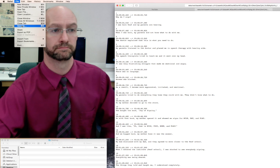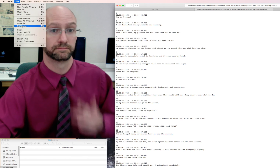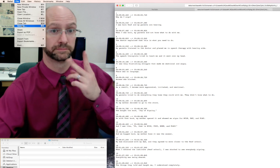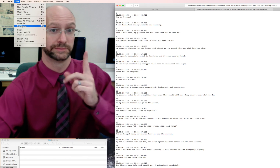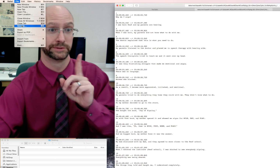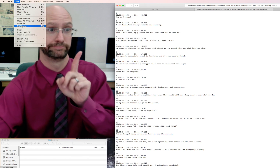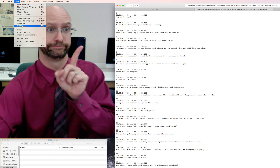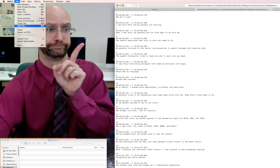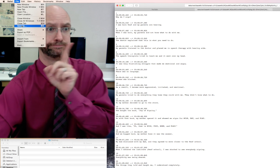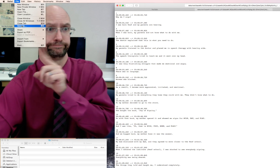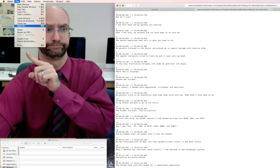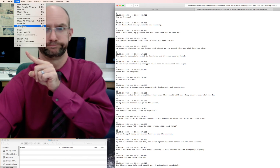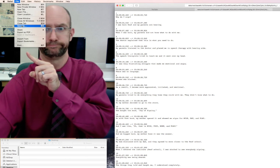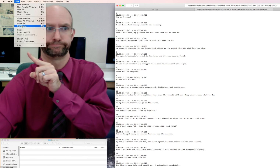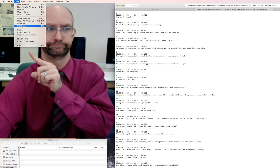You can see the menu over there.